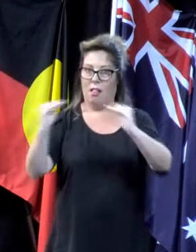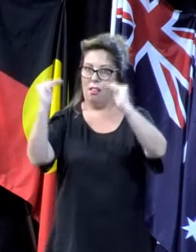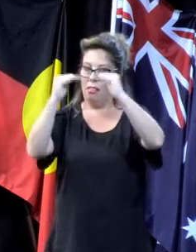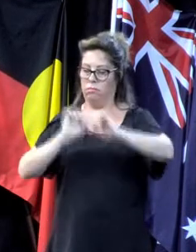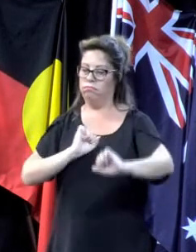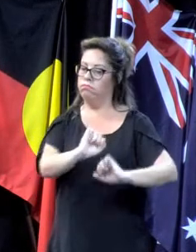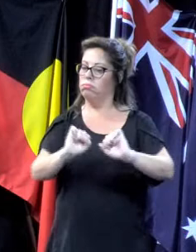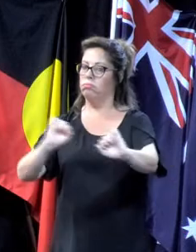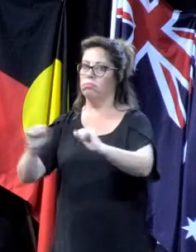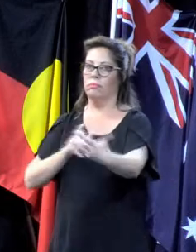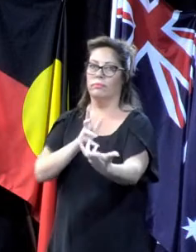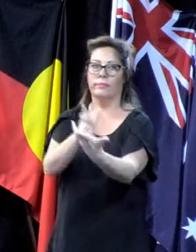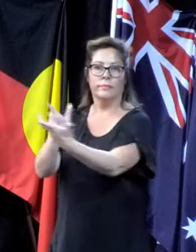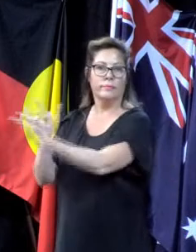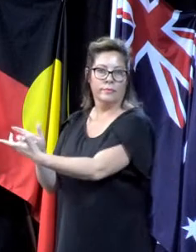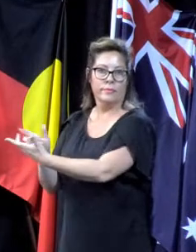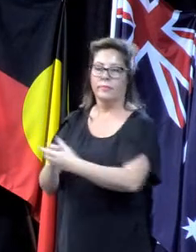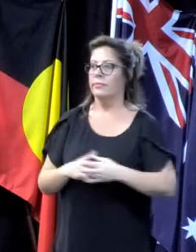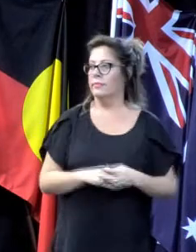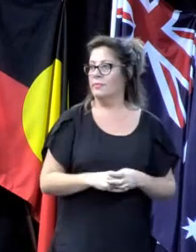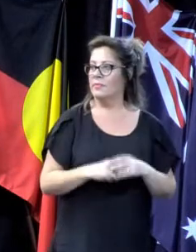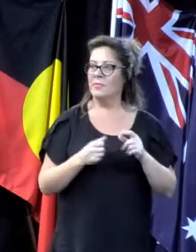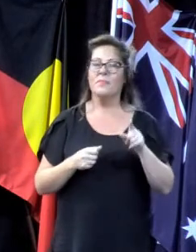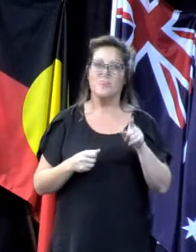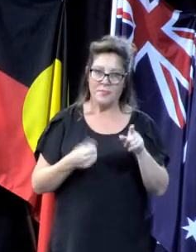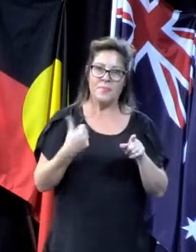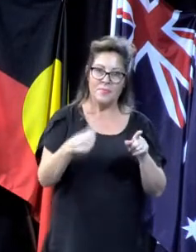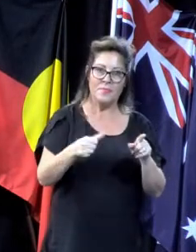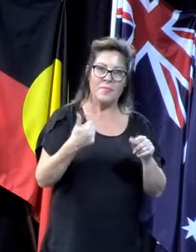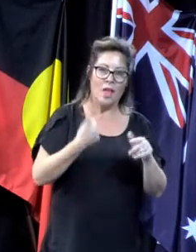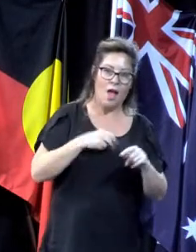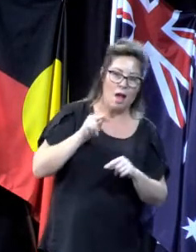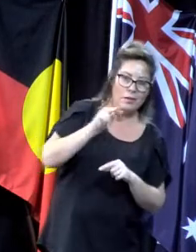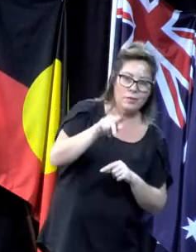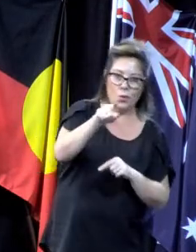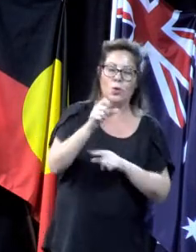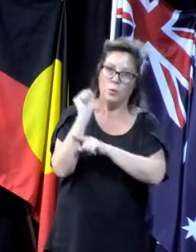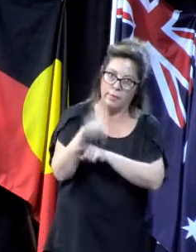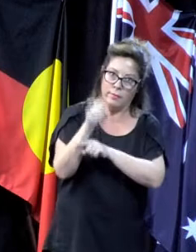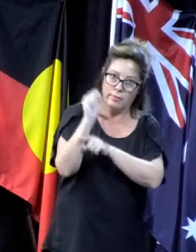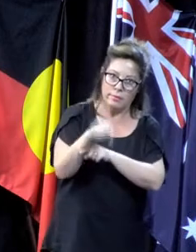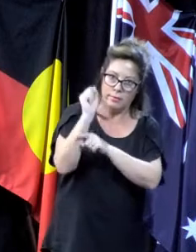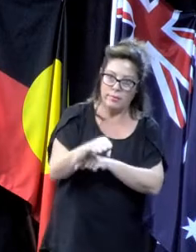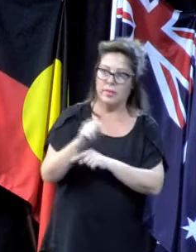So, Ms. Morris and Ms. Kauppila, I notice you are nodding in response to Ms. Swancutt's answers to the last two questions.